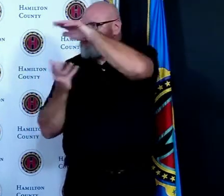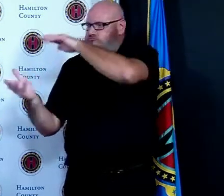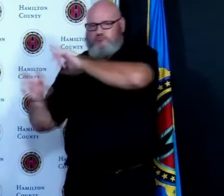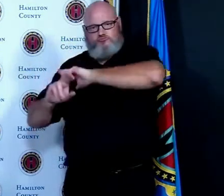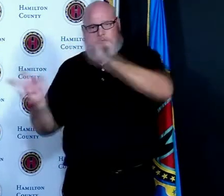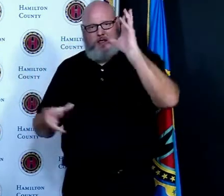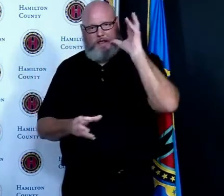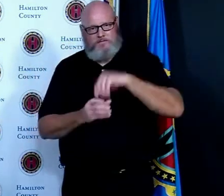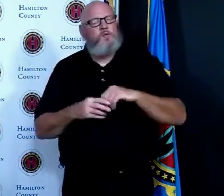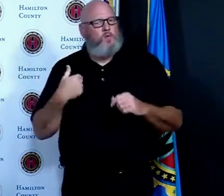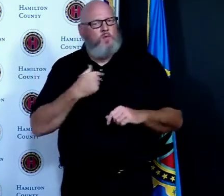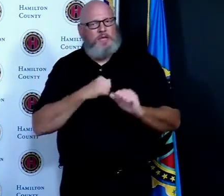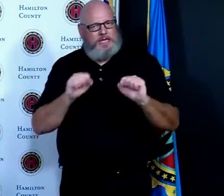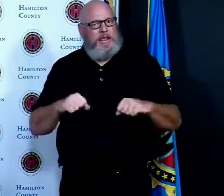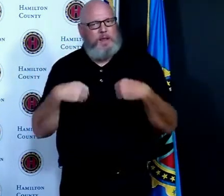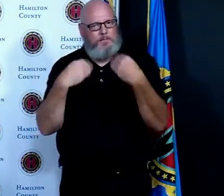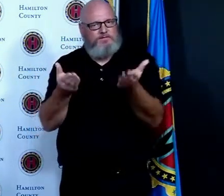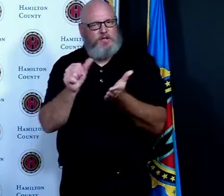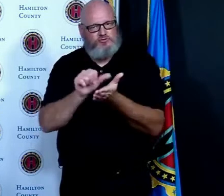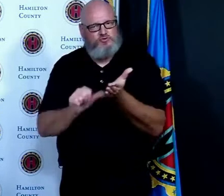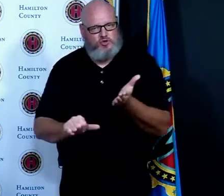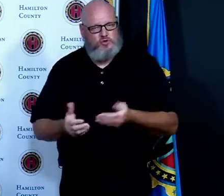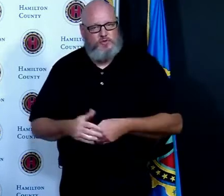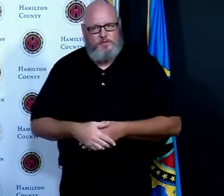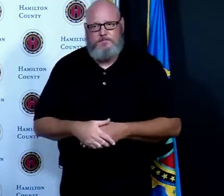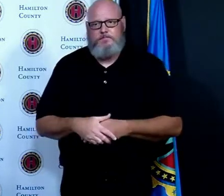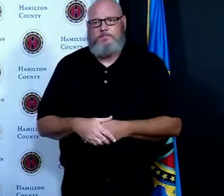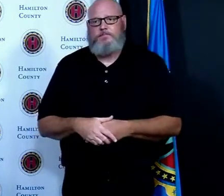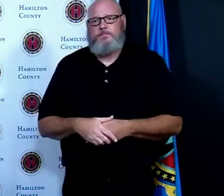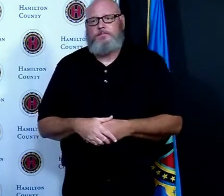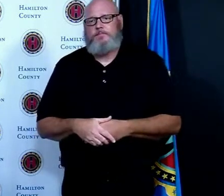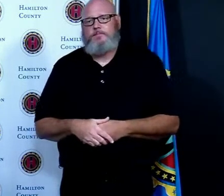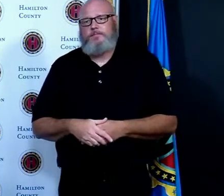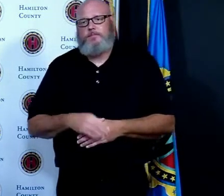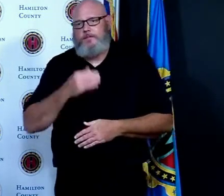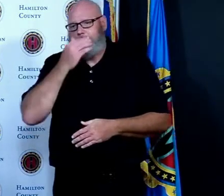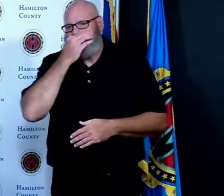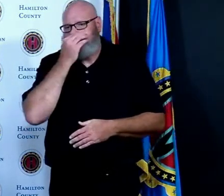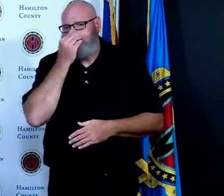so the need to actually reduce elective surgeries like we needed to do in the spring I think has